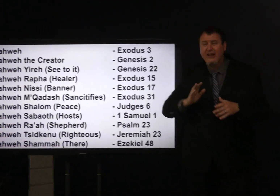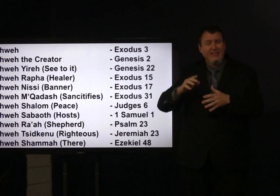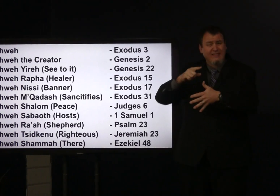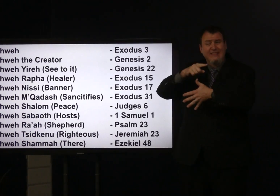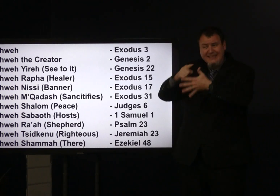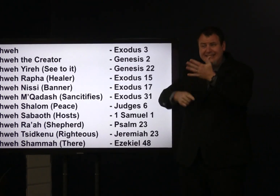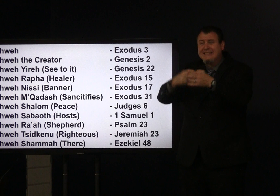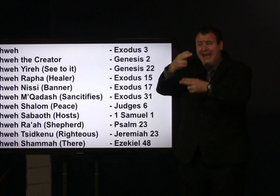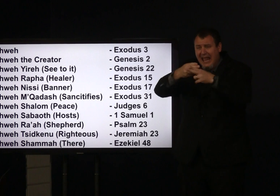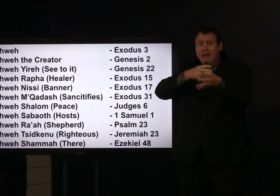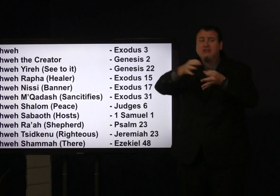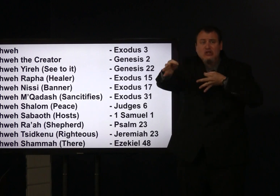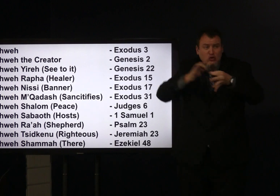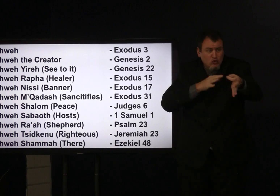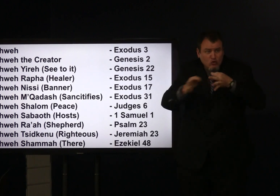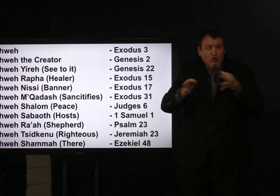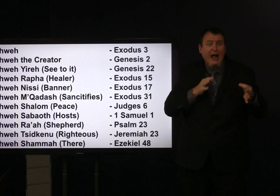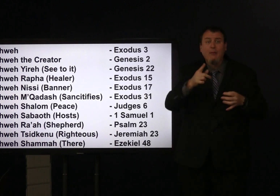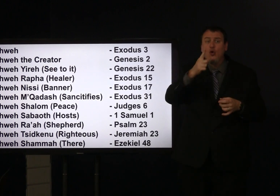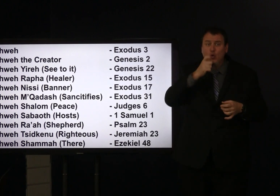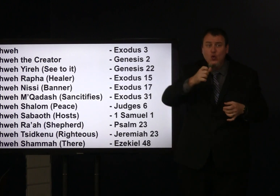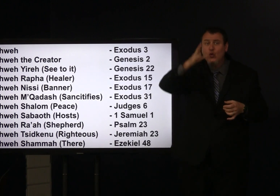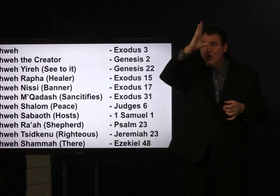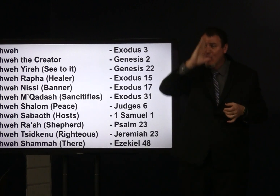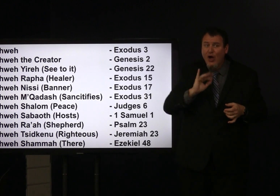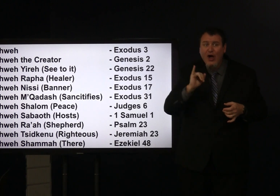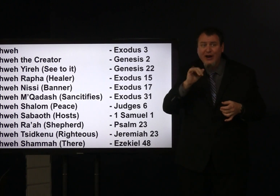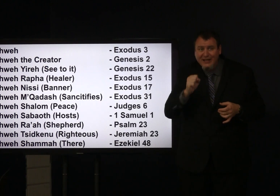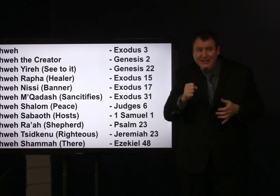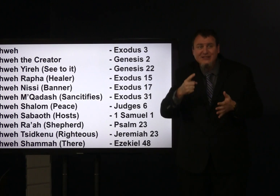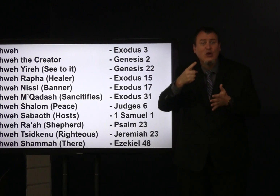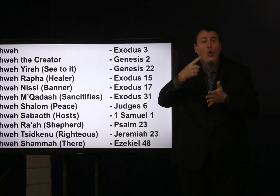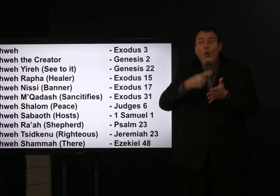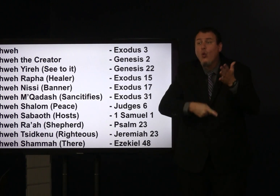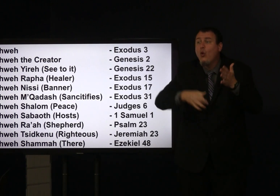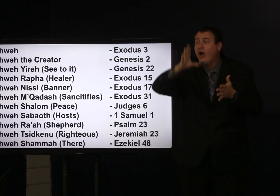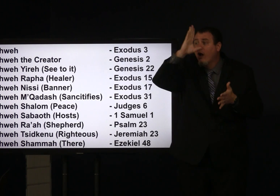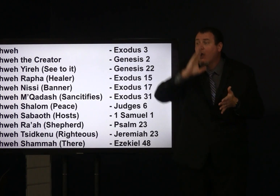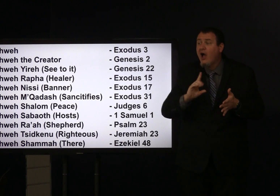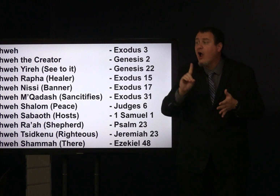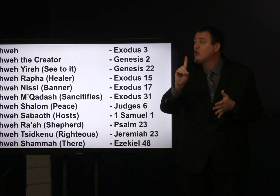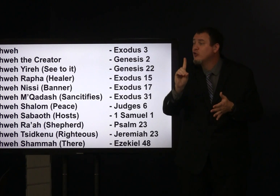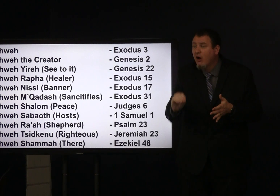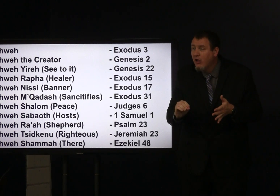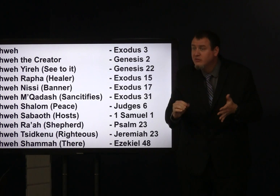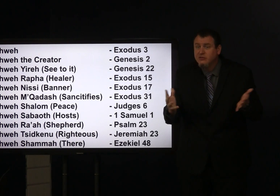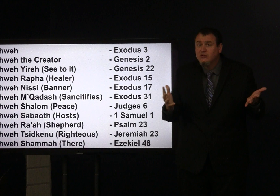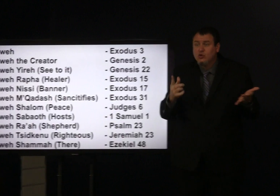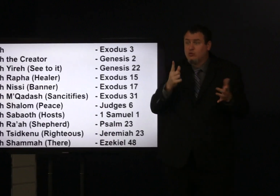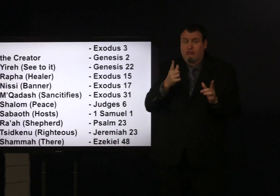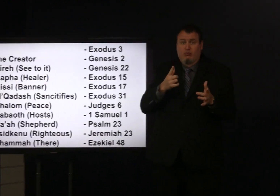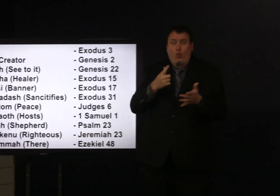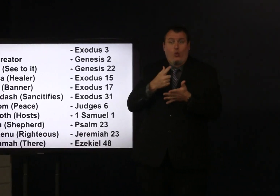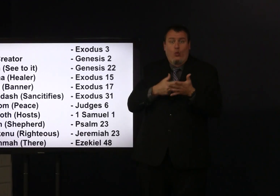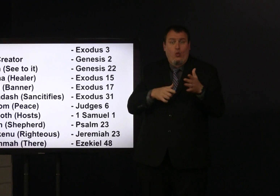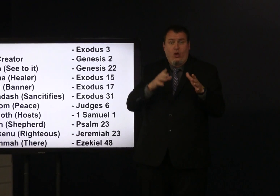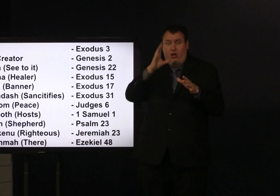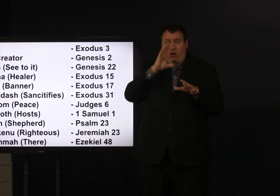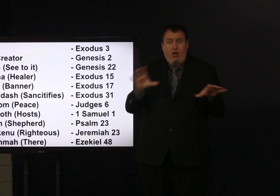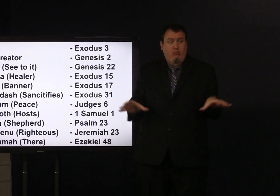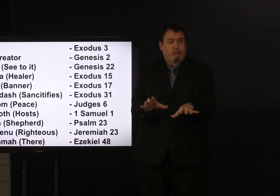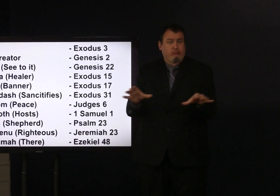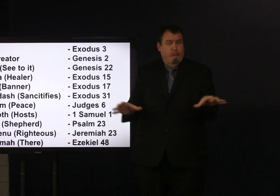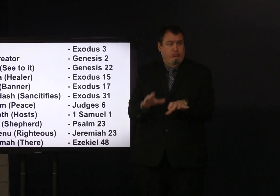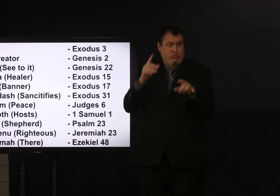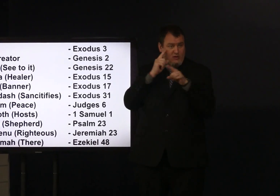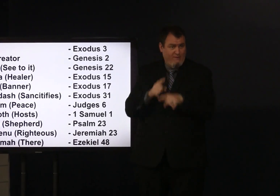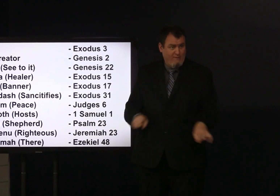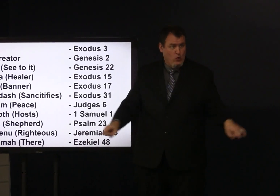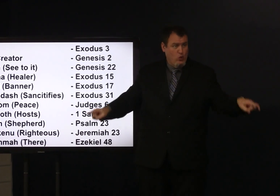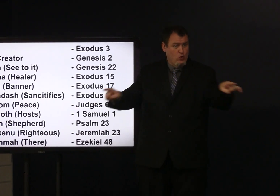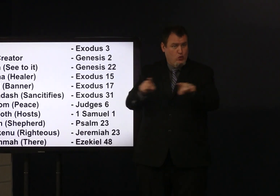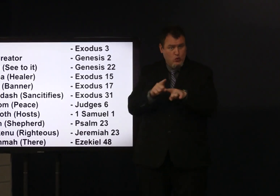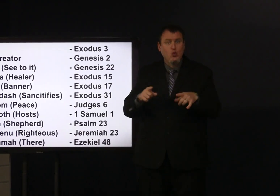names for God and it describes who God is and what God who God is and what he does